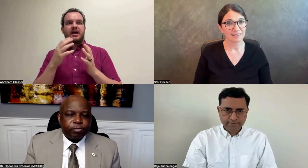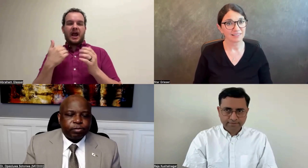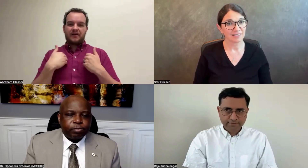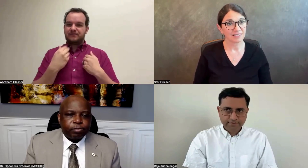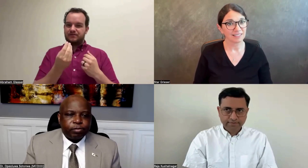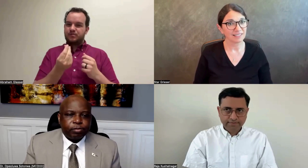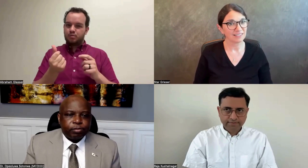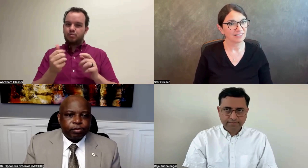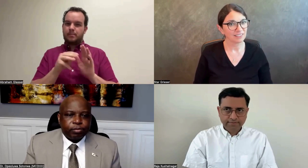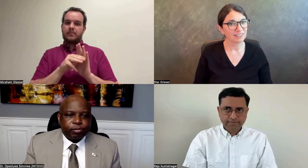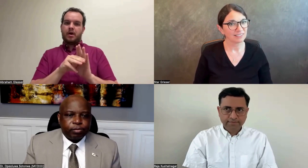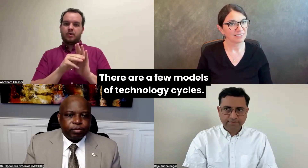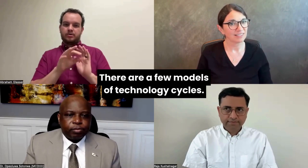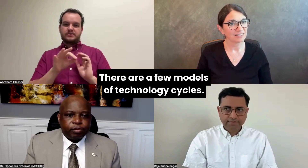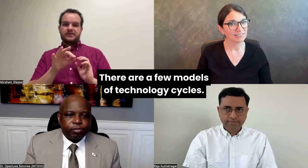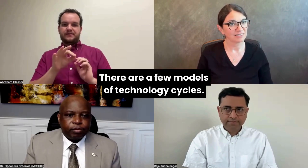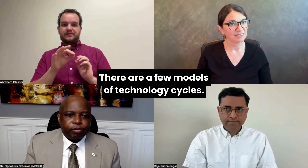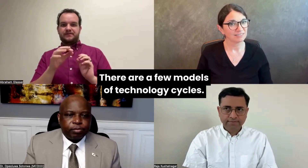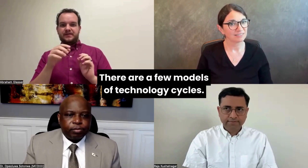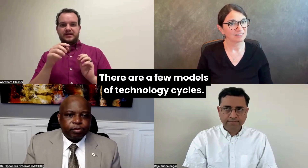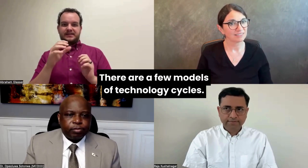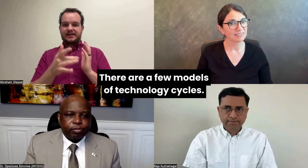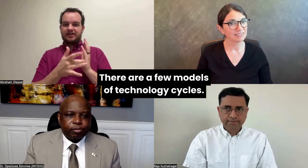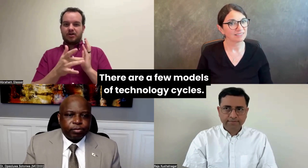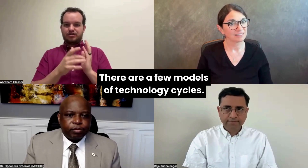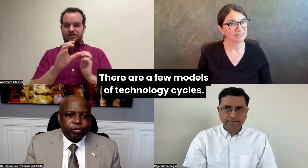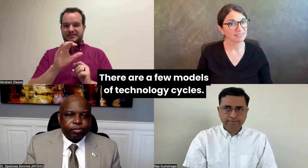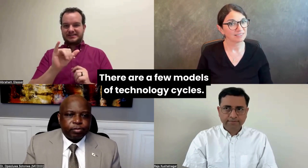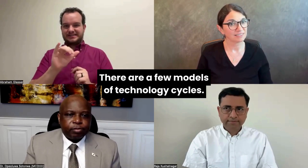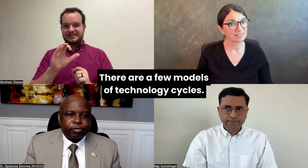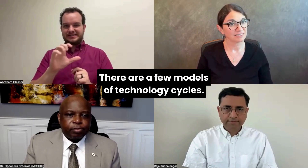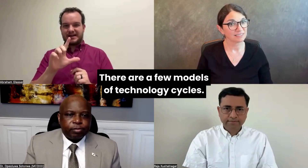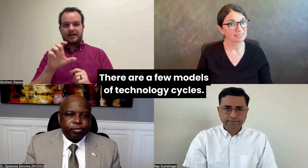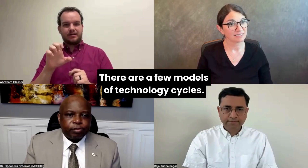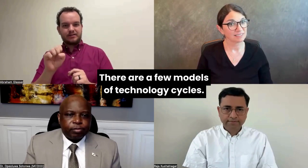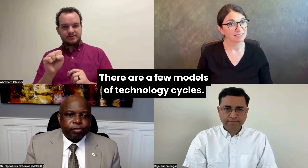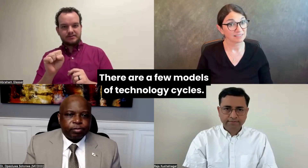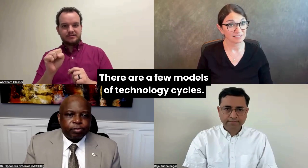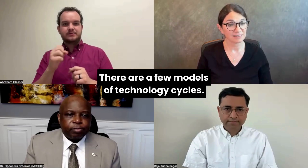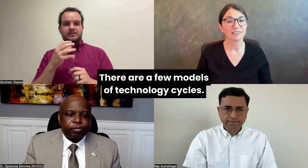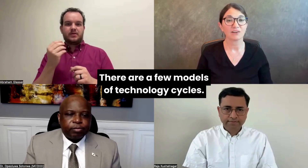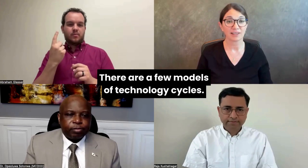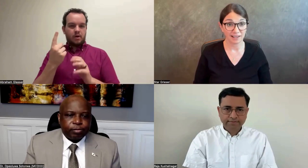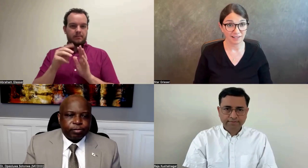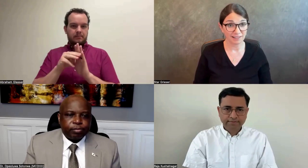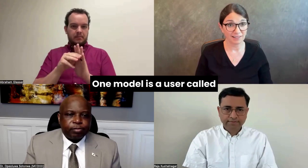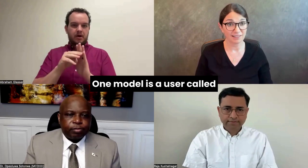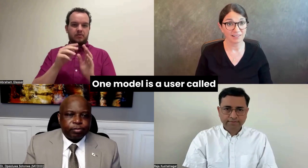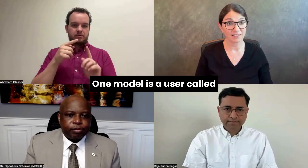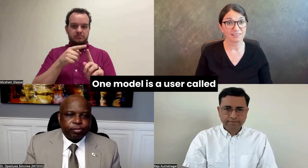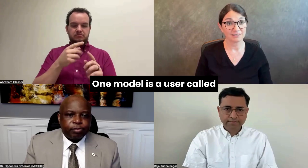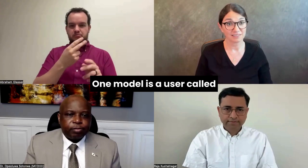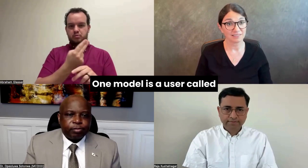There are a few models of technology cycles. One model is a user called